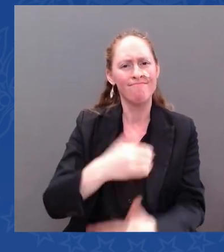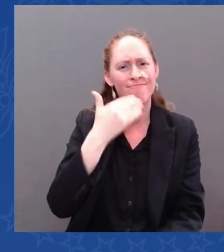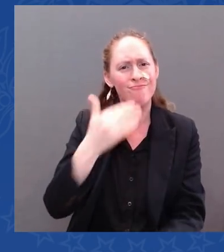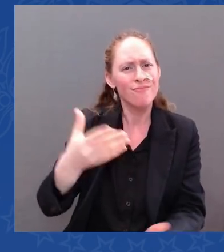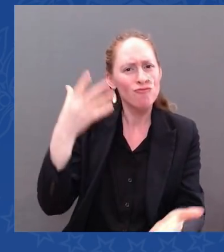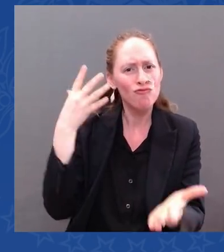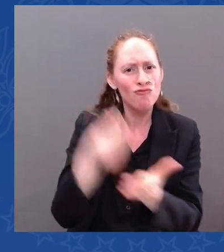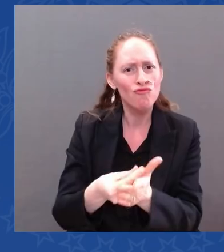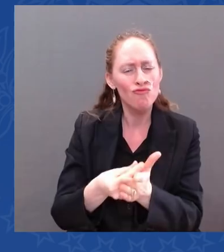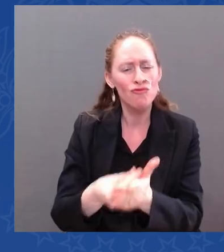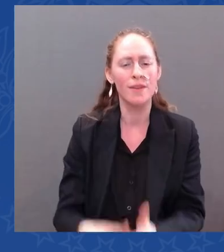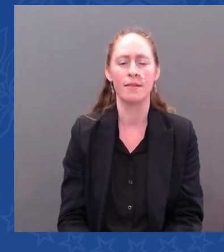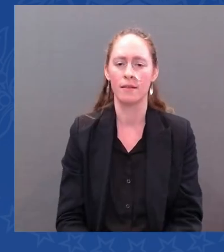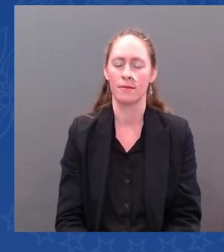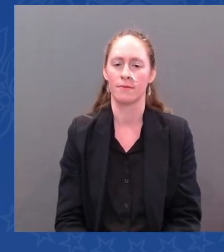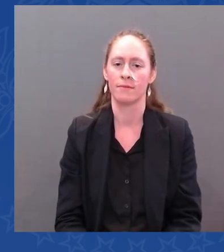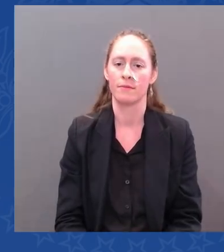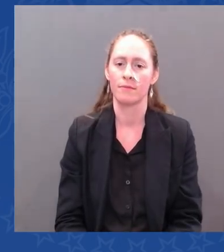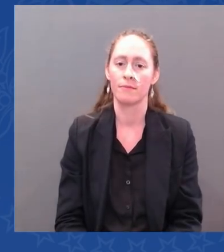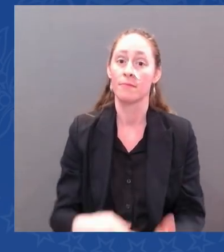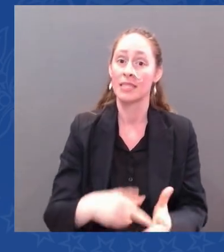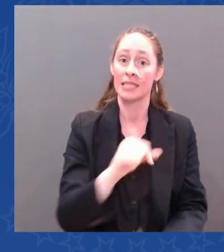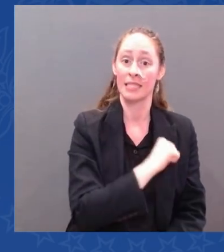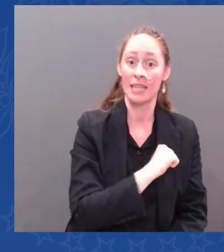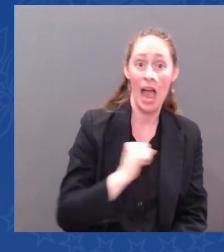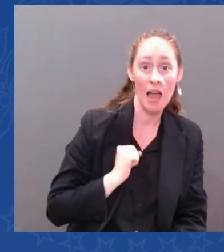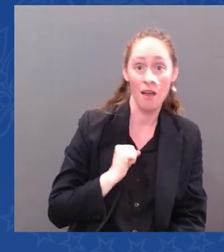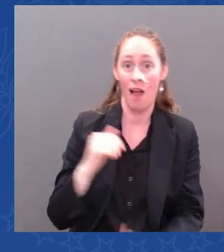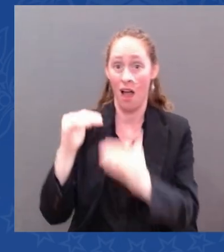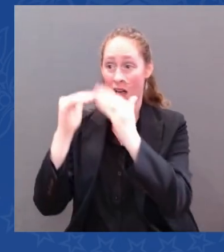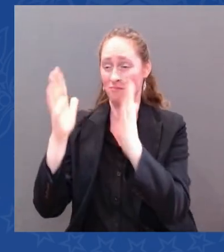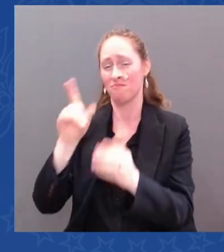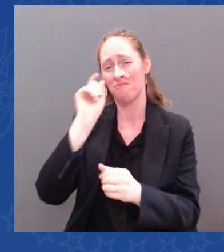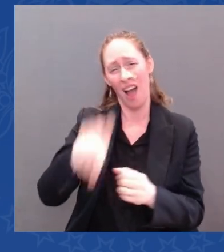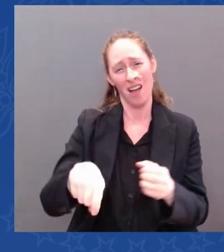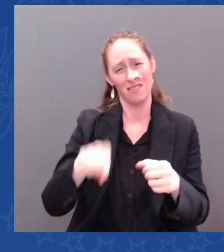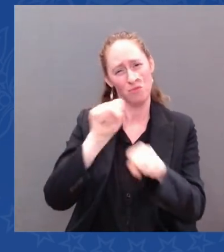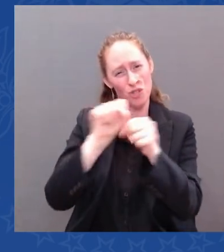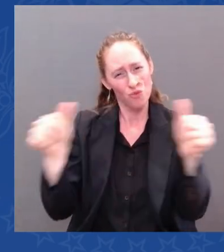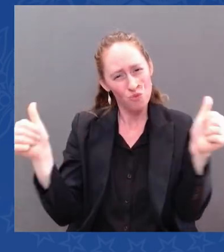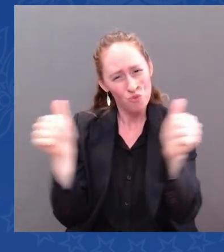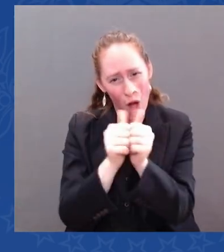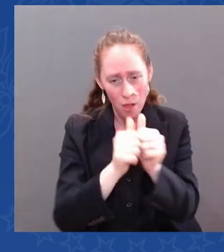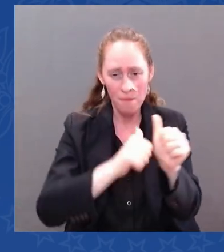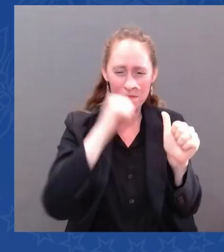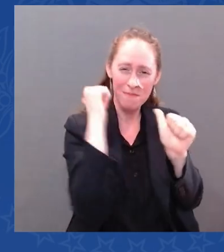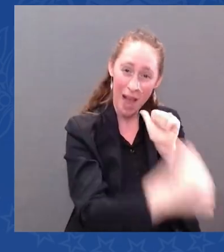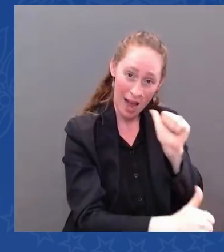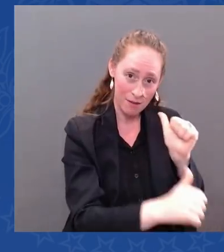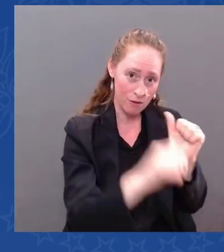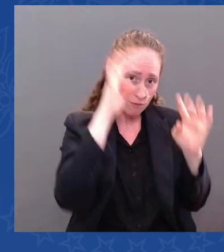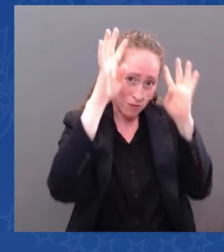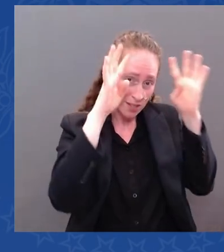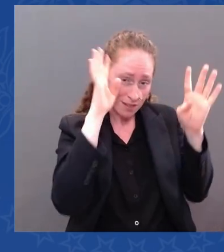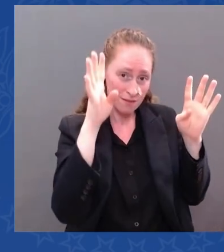and send it to my desk. It's important for our economy and, I would argue, for our national security as well.